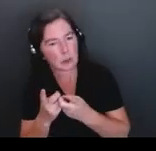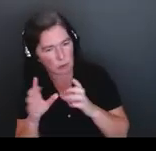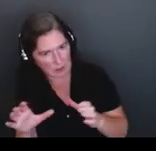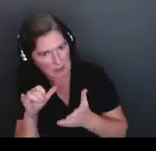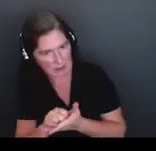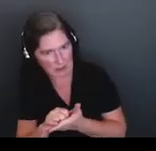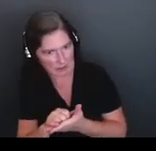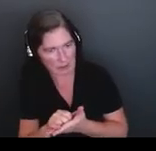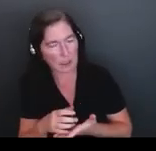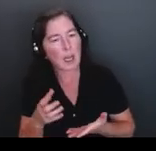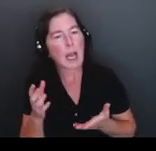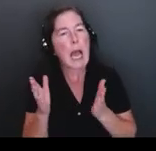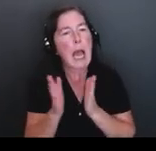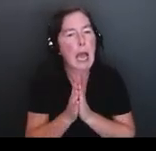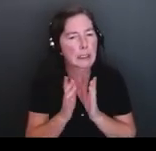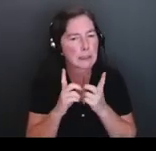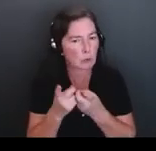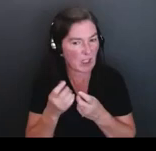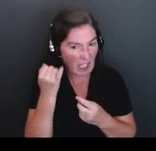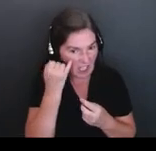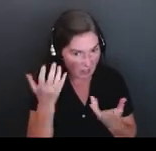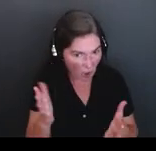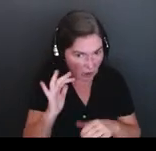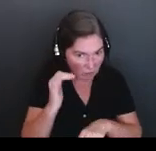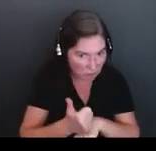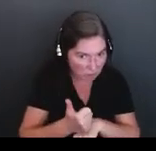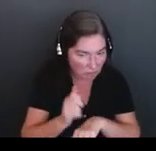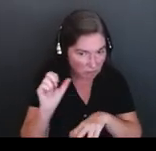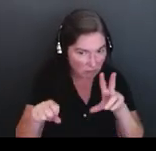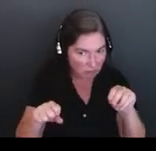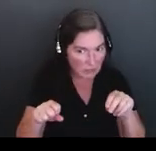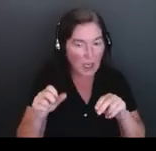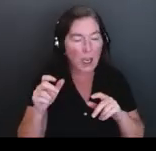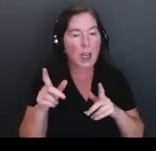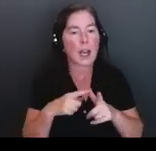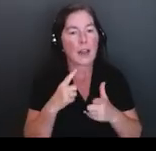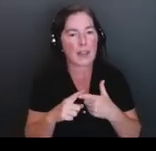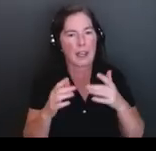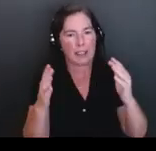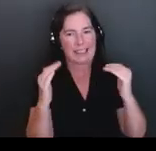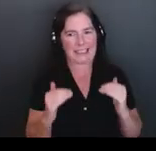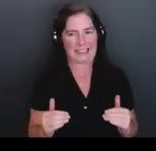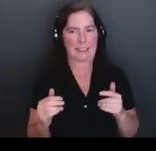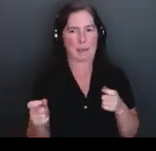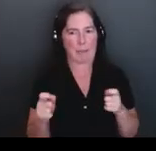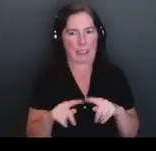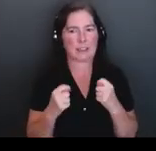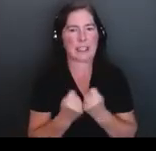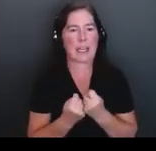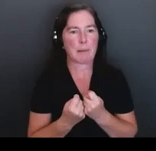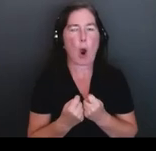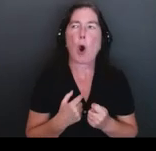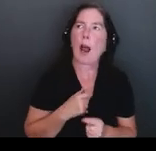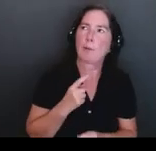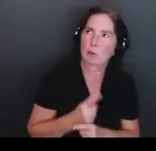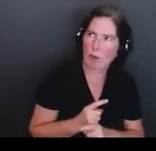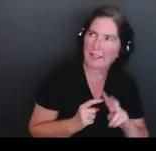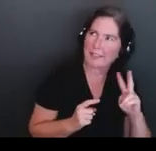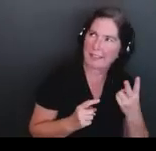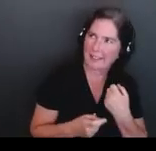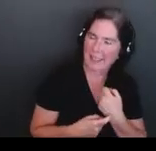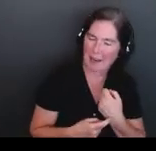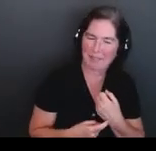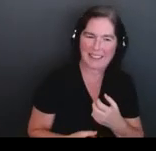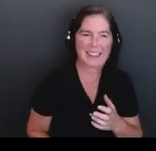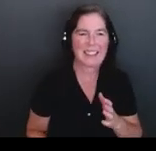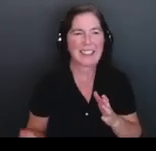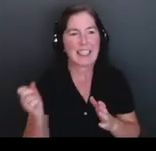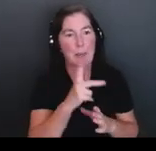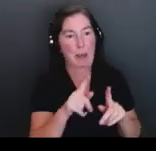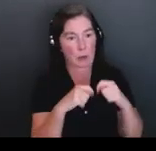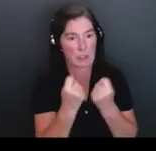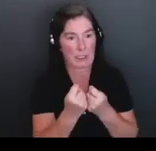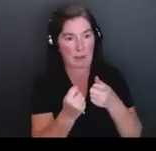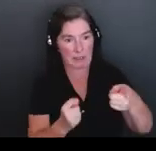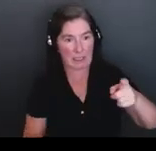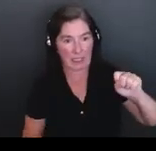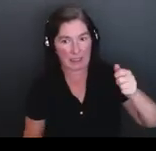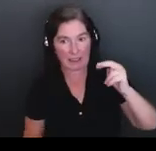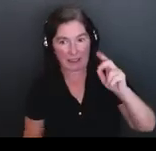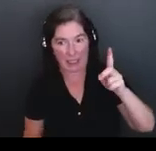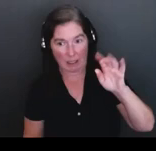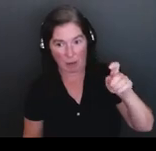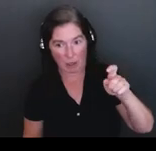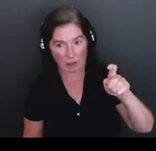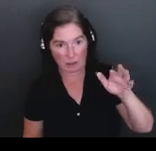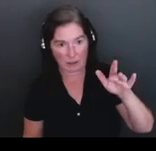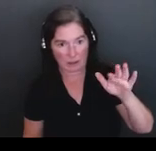Your district IT folks have to sync the parent e-mails that are attached to the students in your student information system, and so you're not even adding e-mails, it's doing all of that on the back